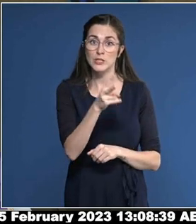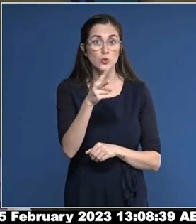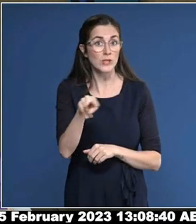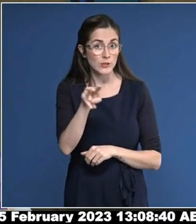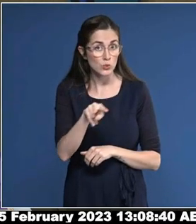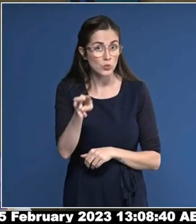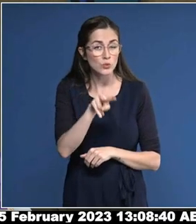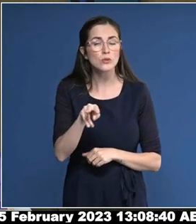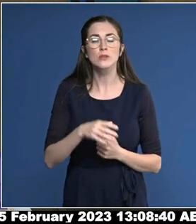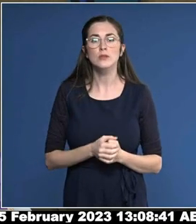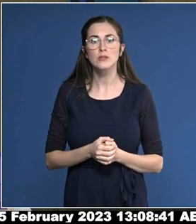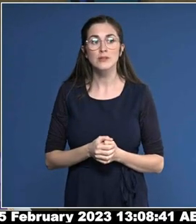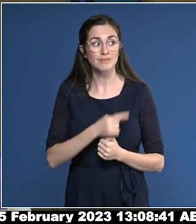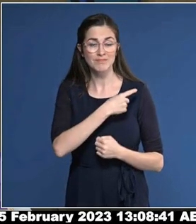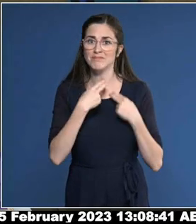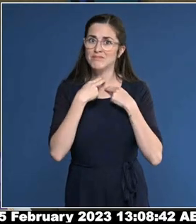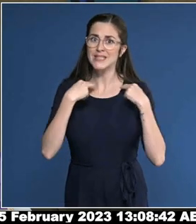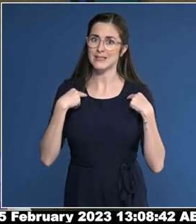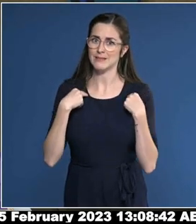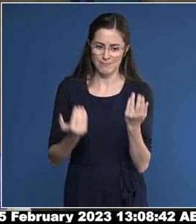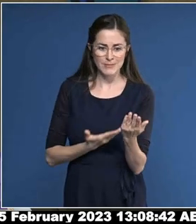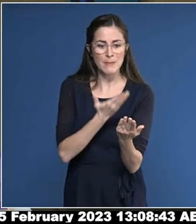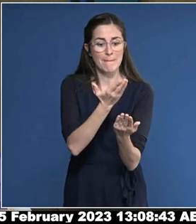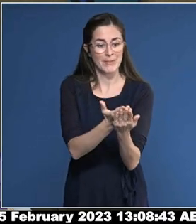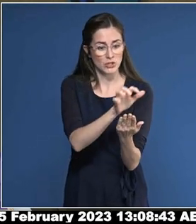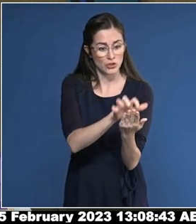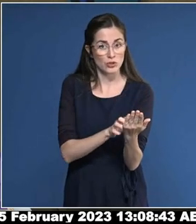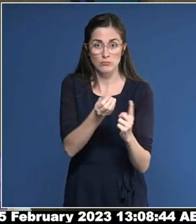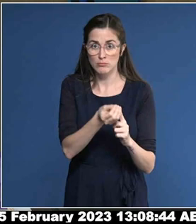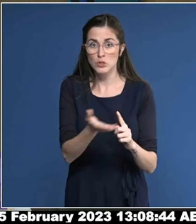Counsel Assisting's submissions were provided on 26 August 2022.